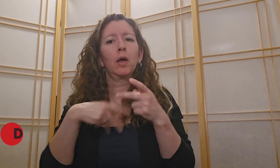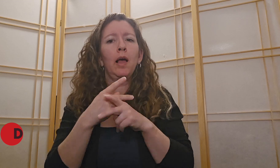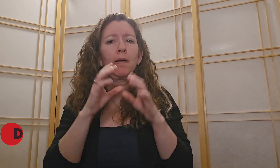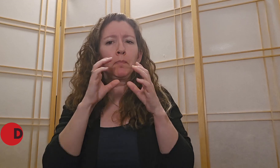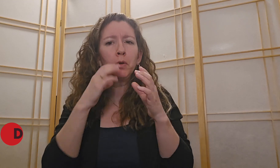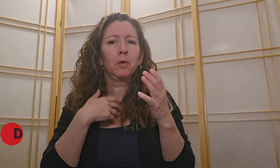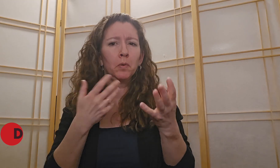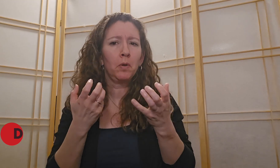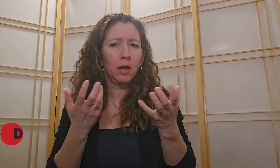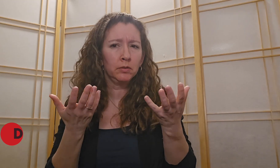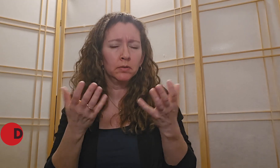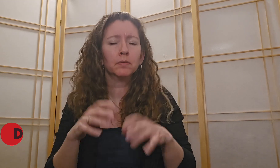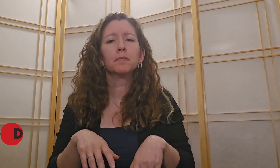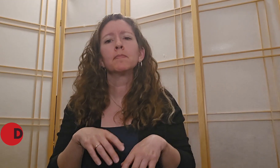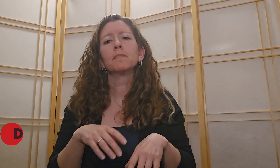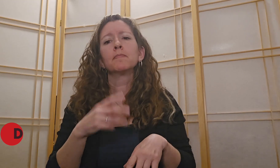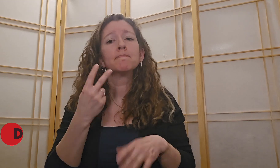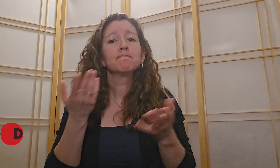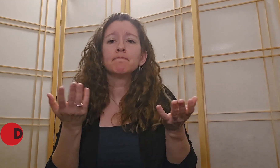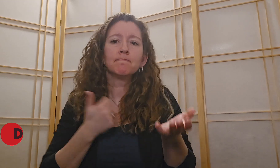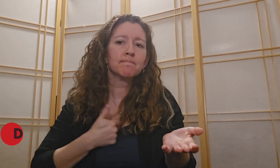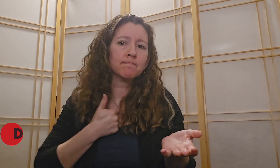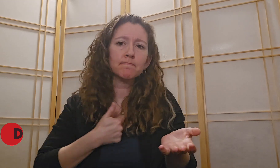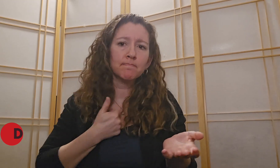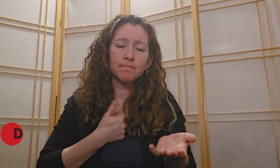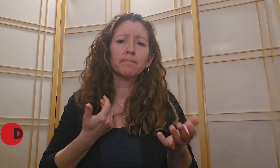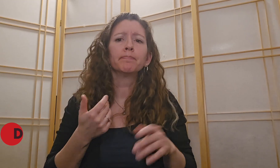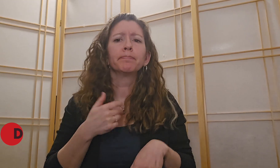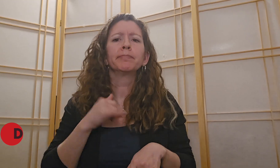I indicated I wanted to talk with the supervisor there.